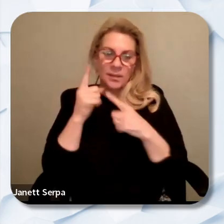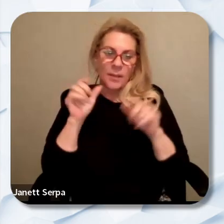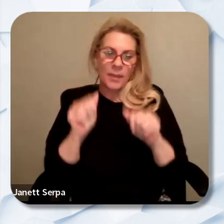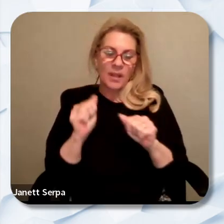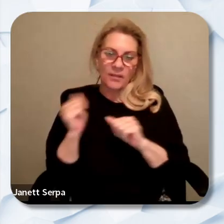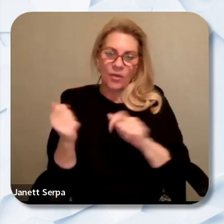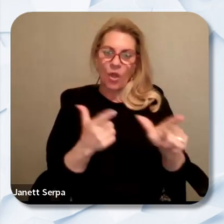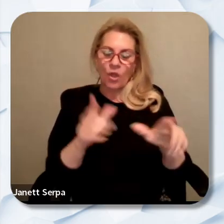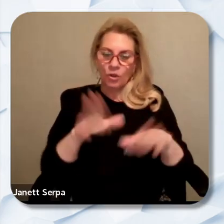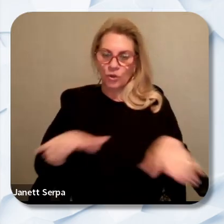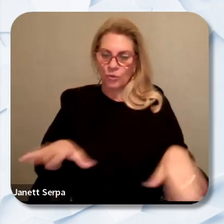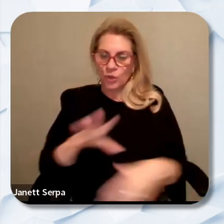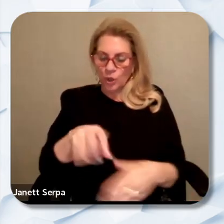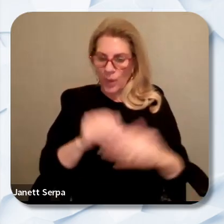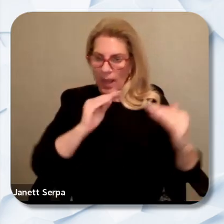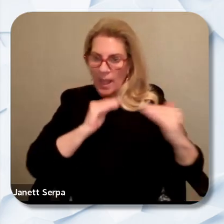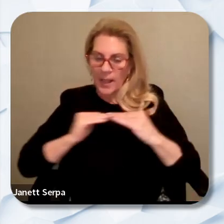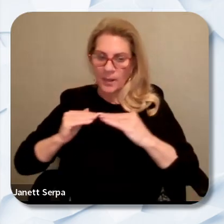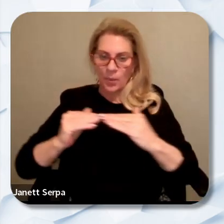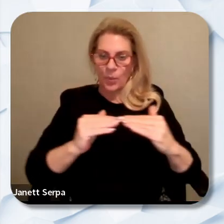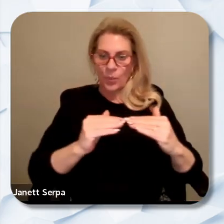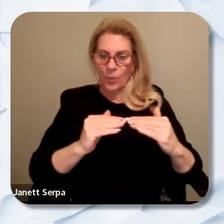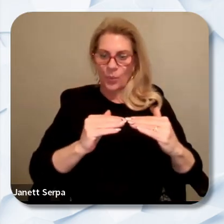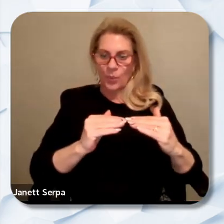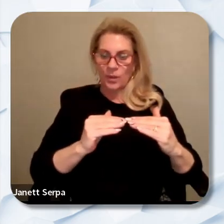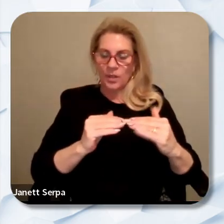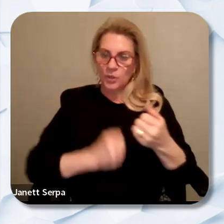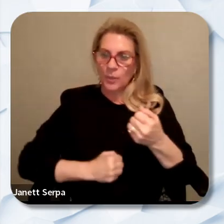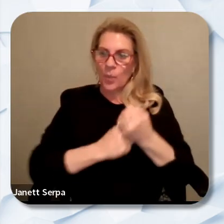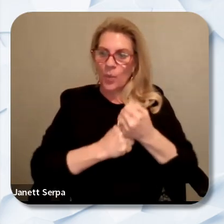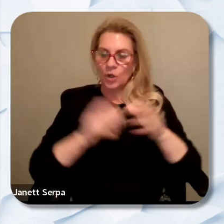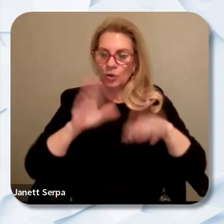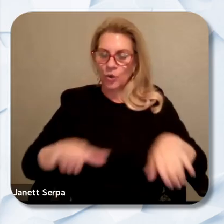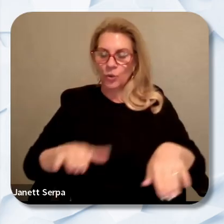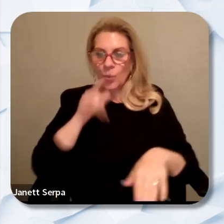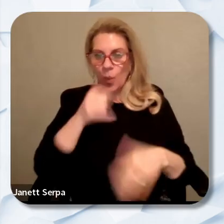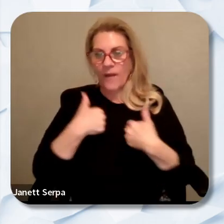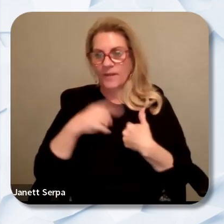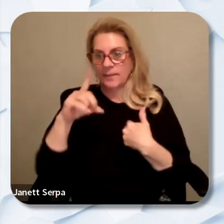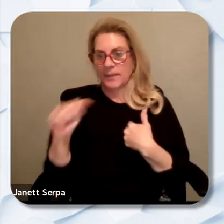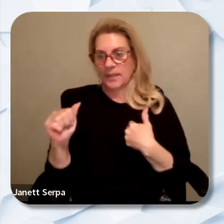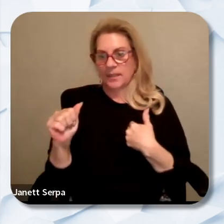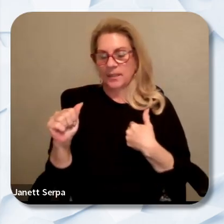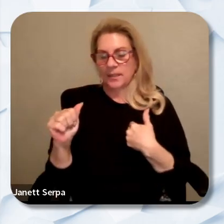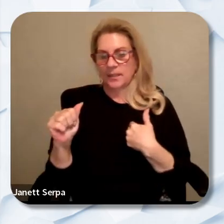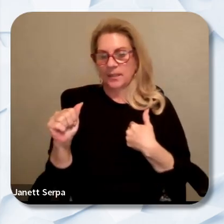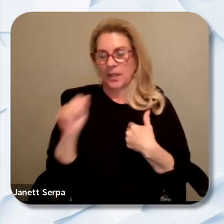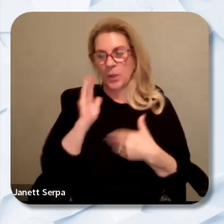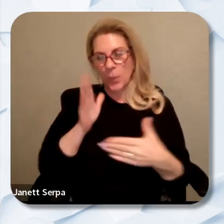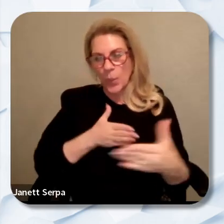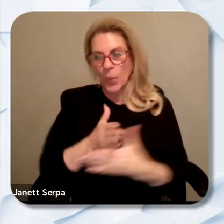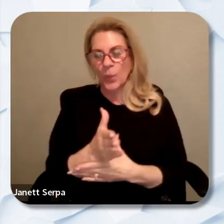children including equitably supporting children with disabilities. So let's walk through the table